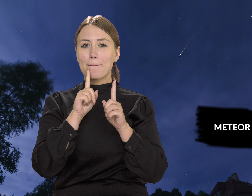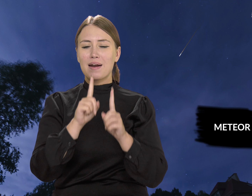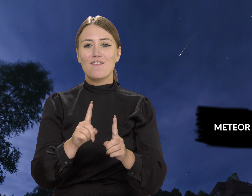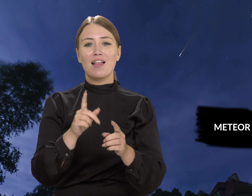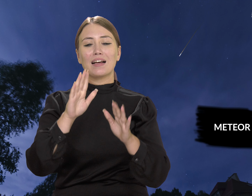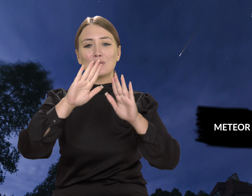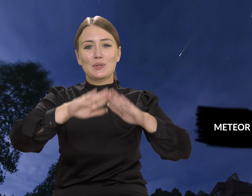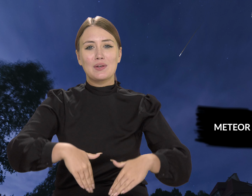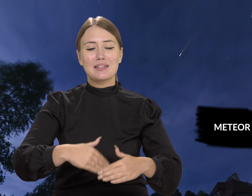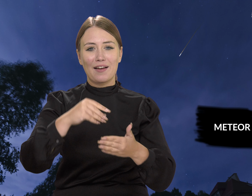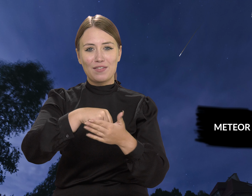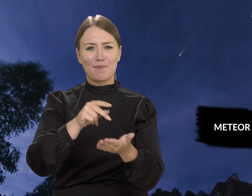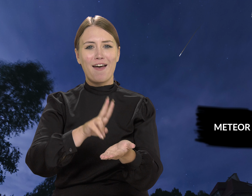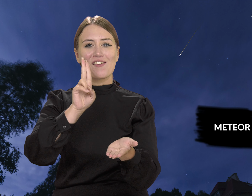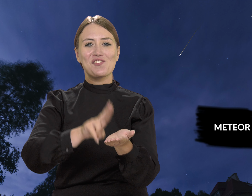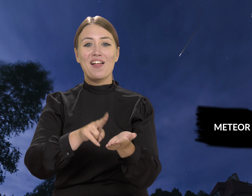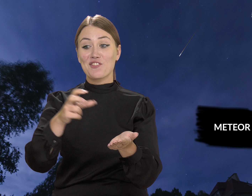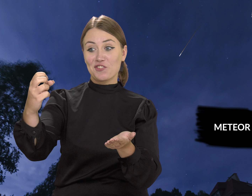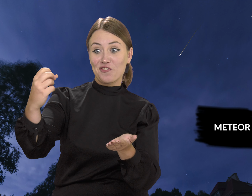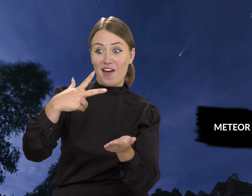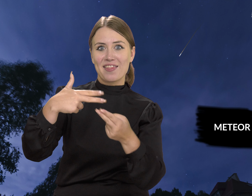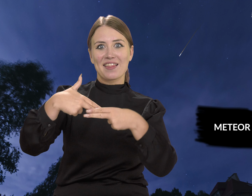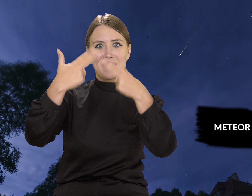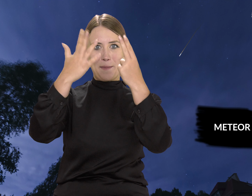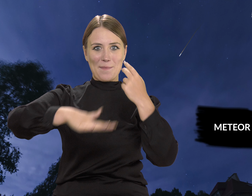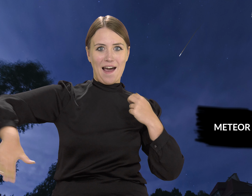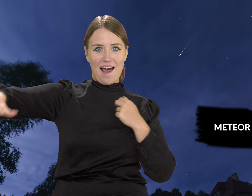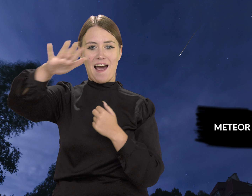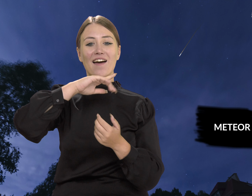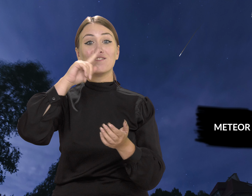It leaves a luminous trail in the sky,